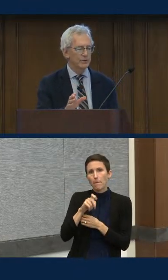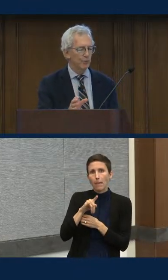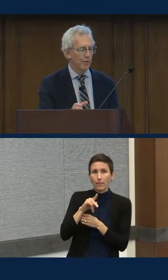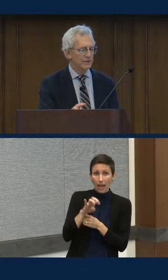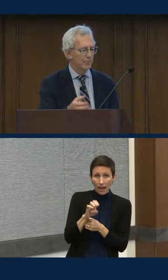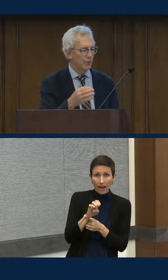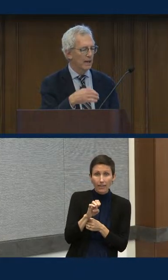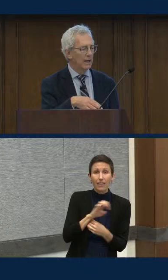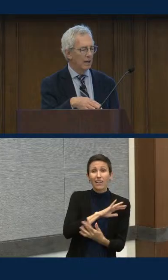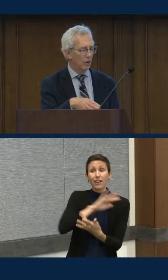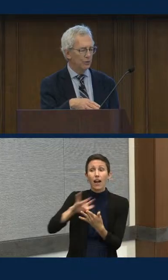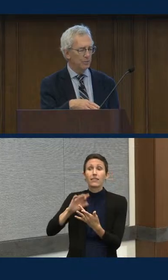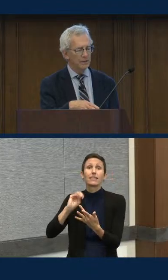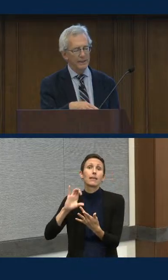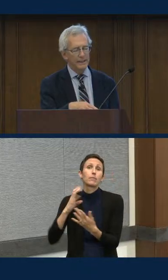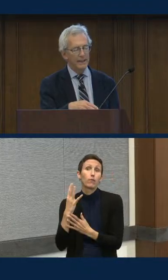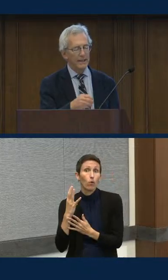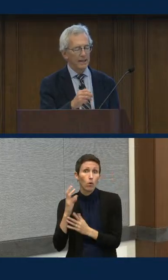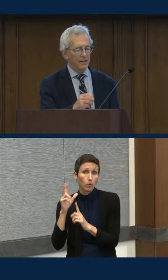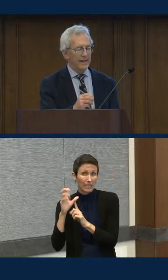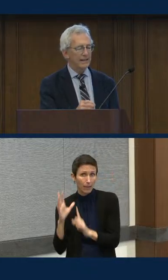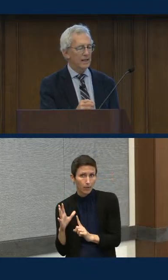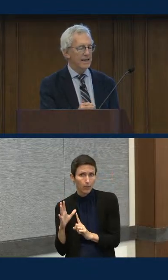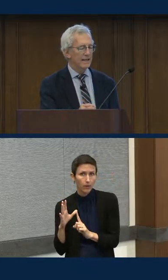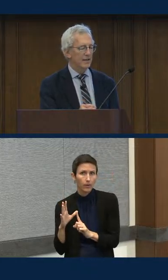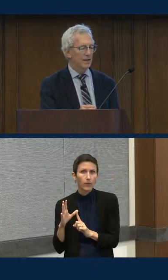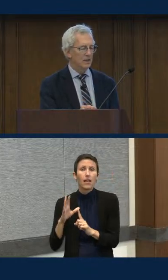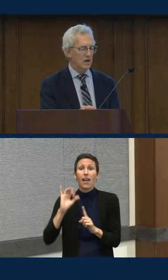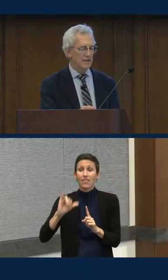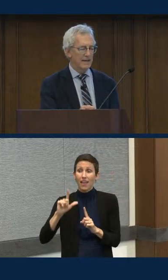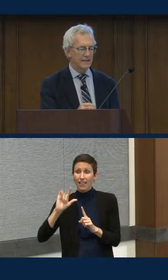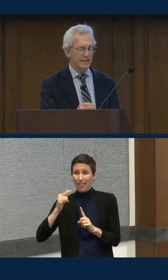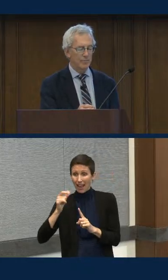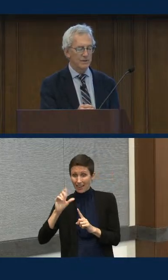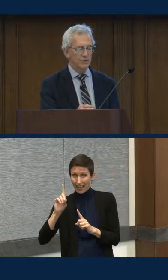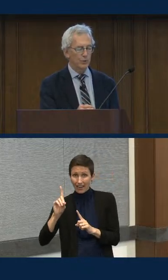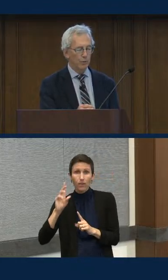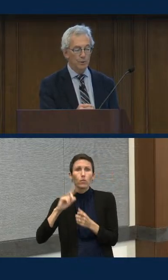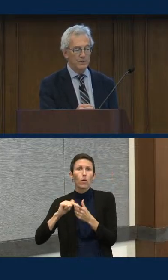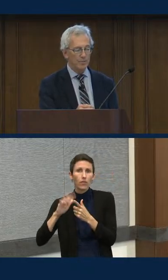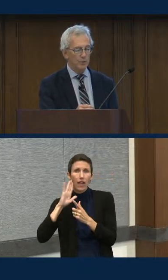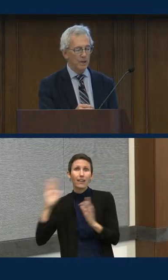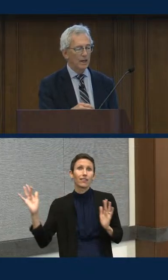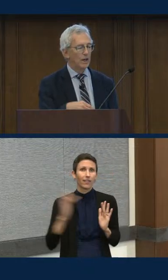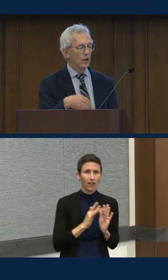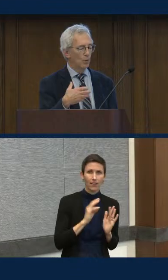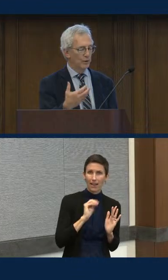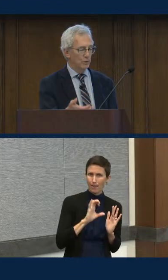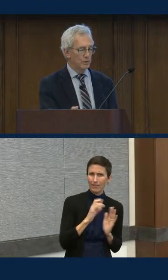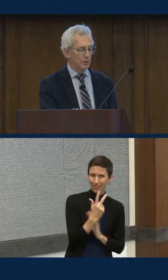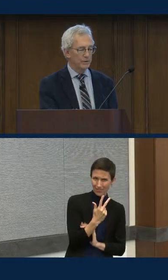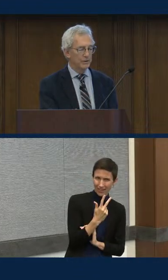receptor, ultimately that ligan contacts MC3 receptor which